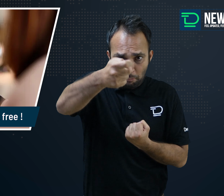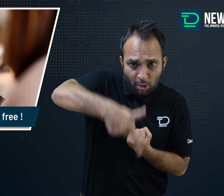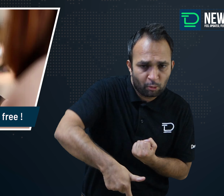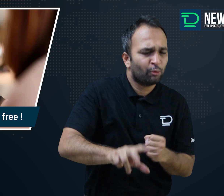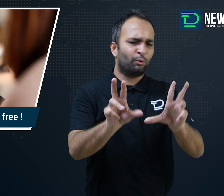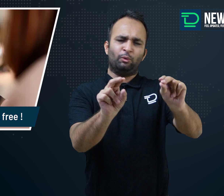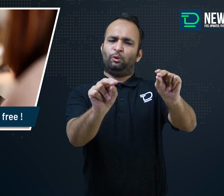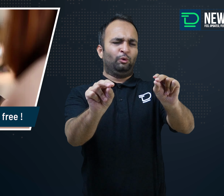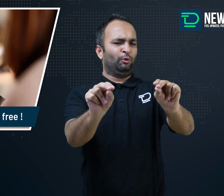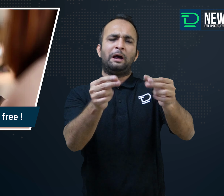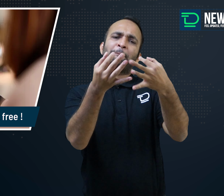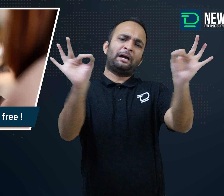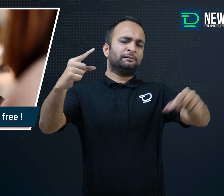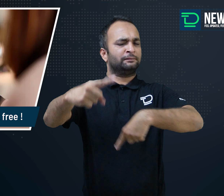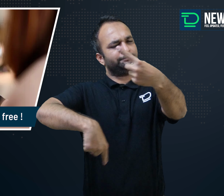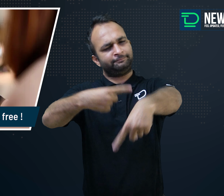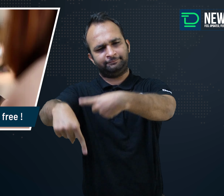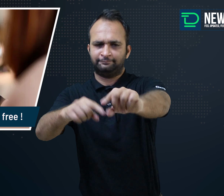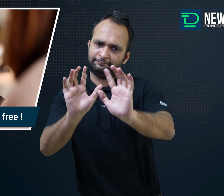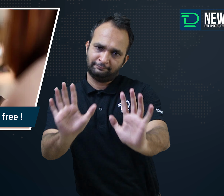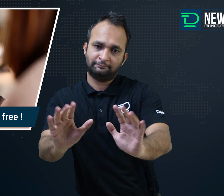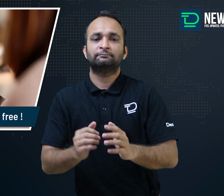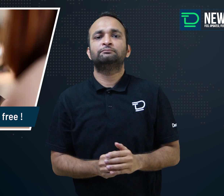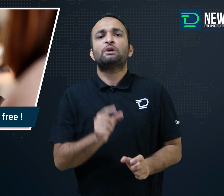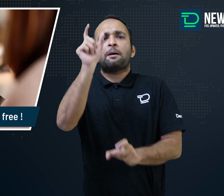And send to a merchant account and will not have any taxes.